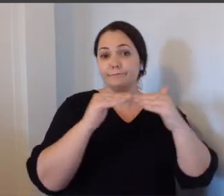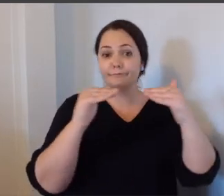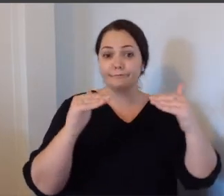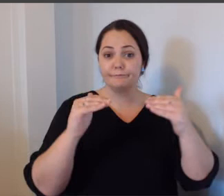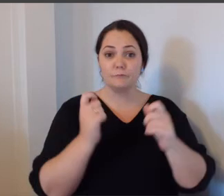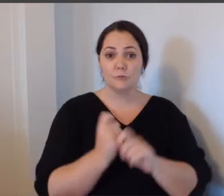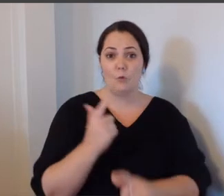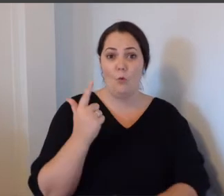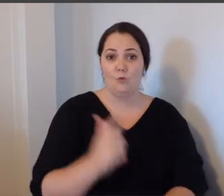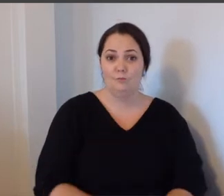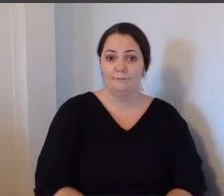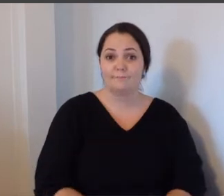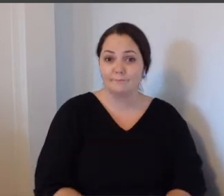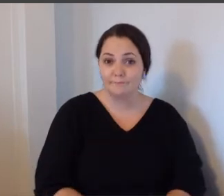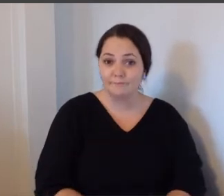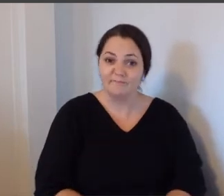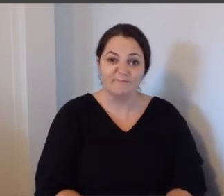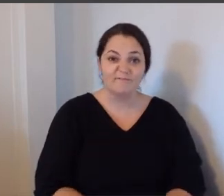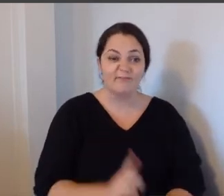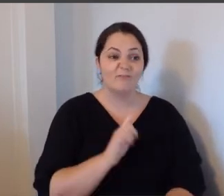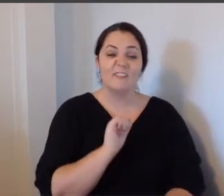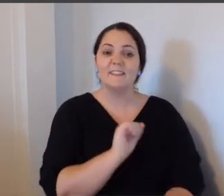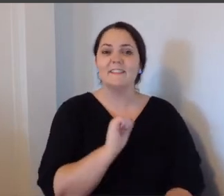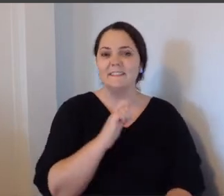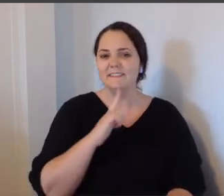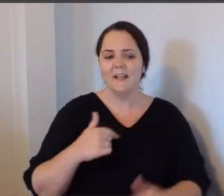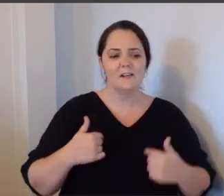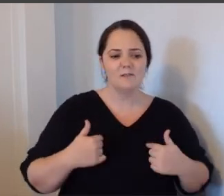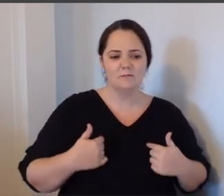It's another way of fashioning the artistic self in this lineage.